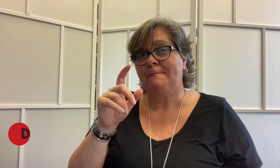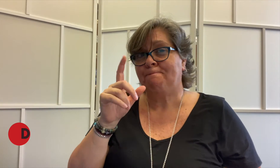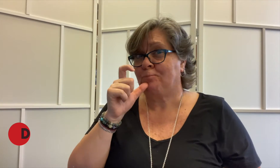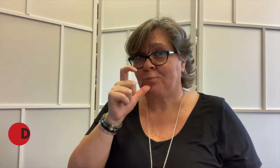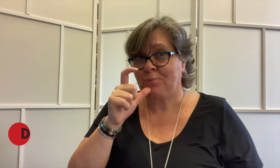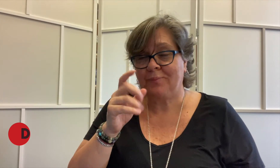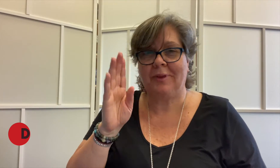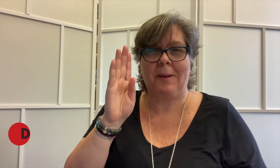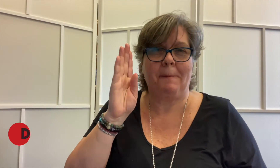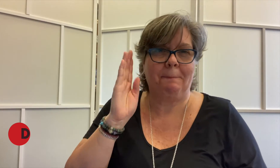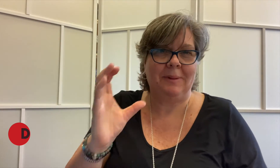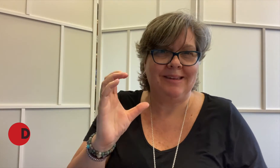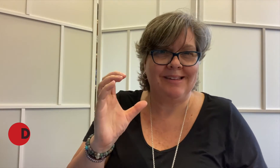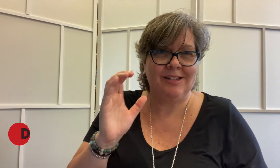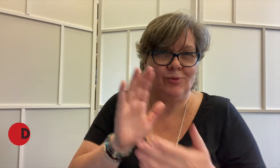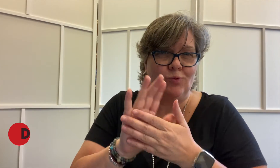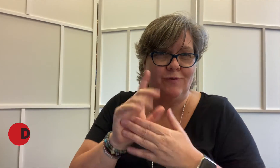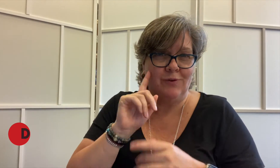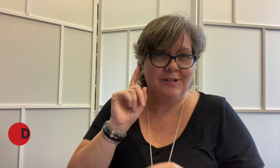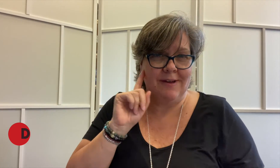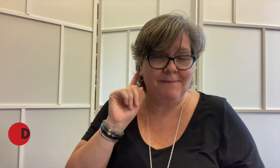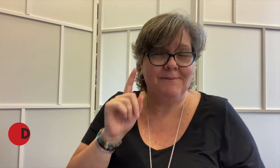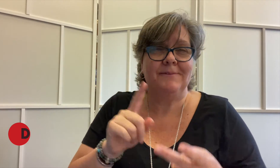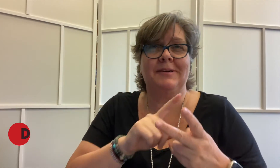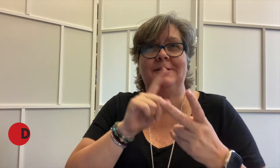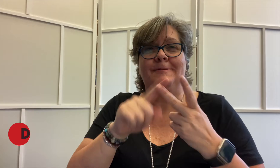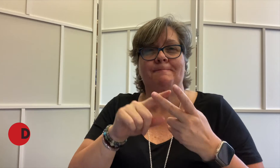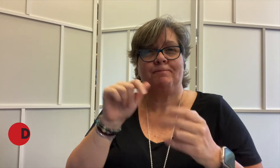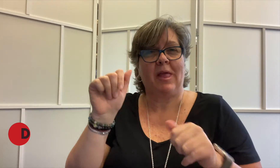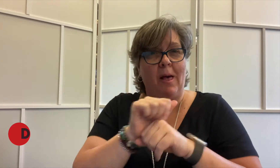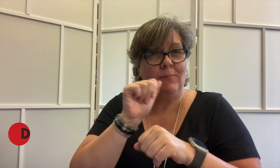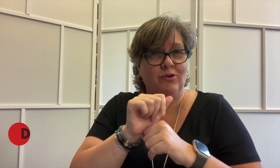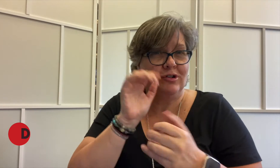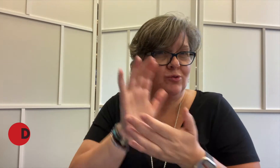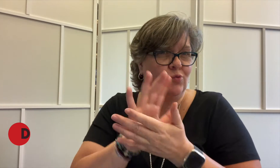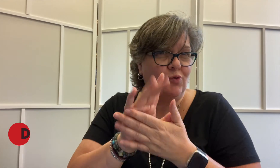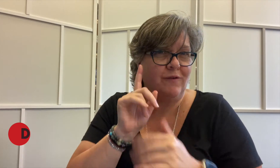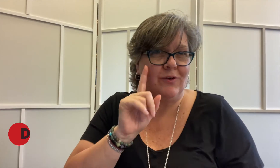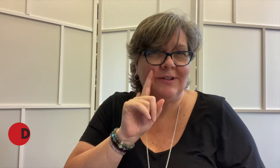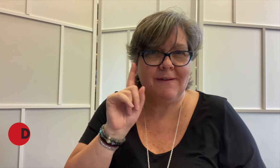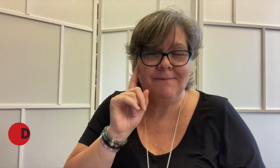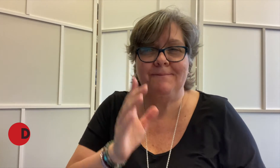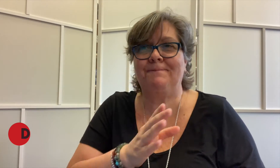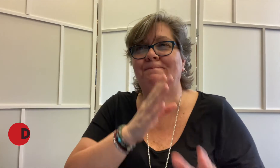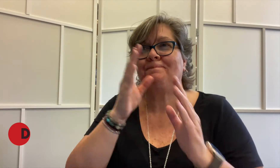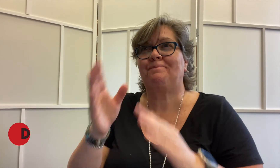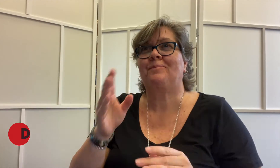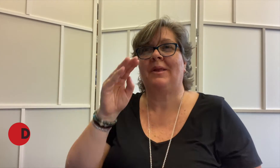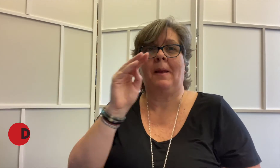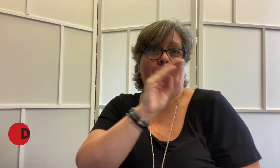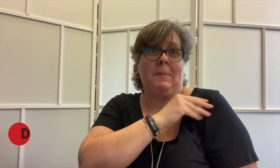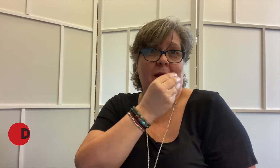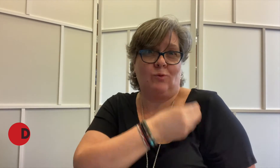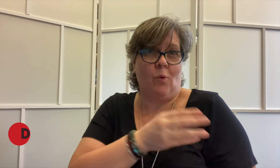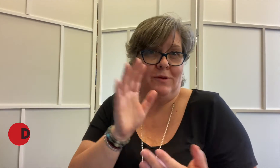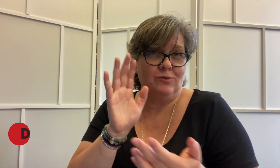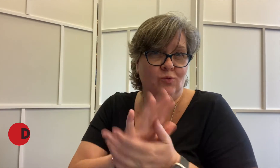Who? B.C. School for the Deaf, Alberta School for the Deaf,